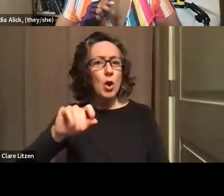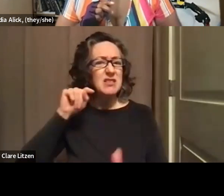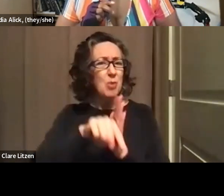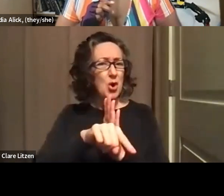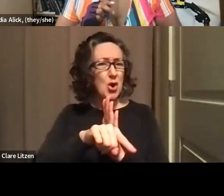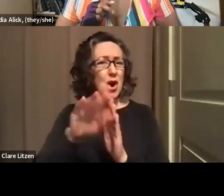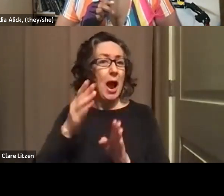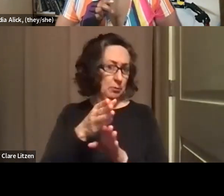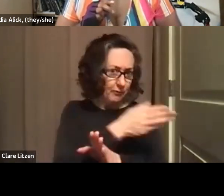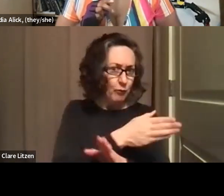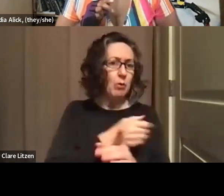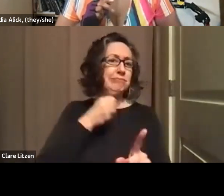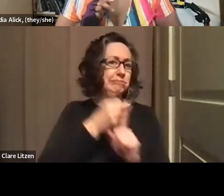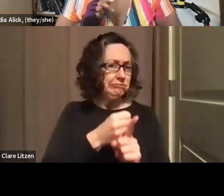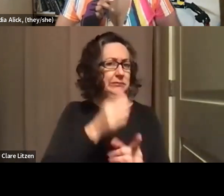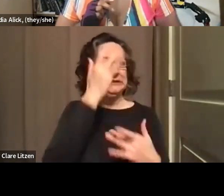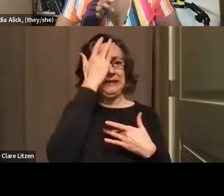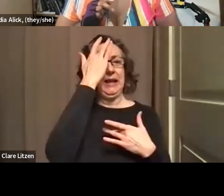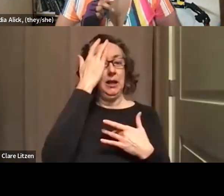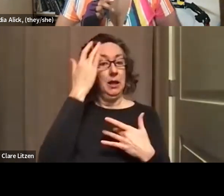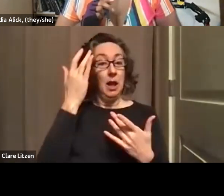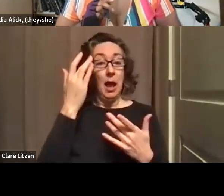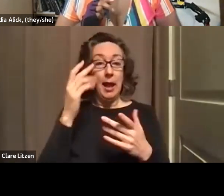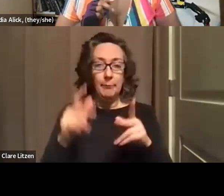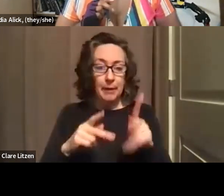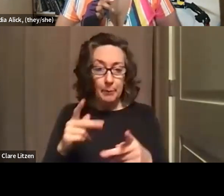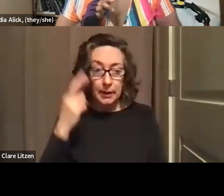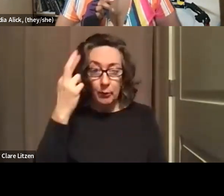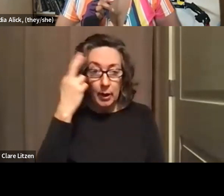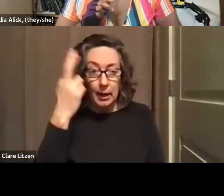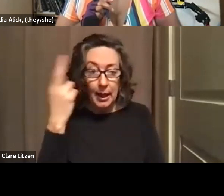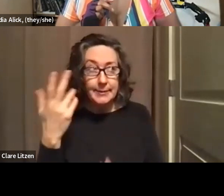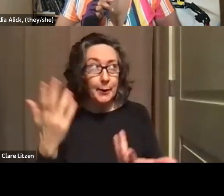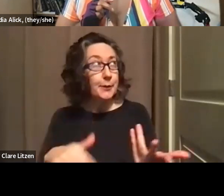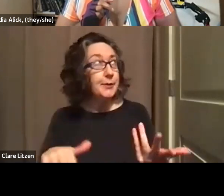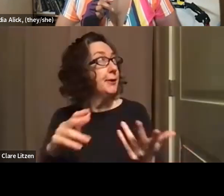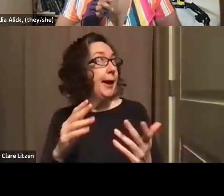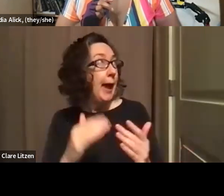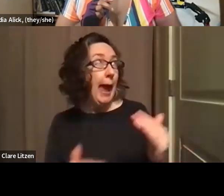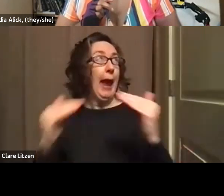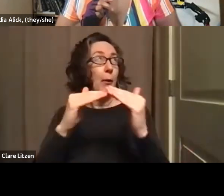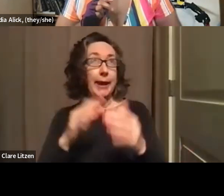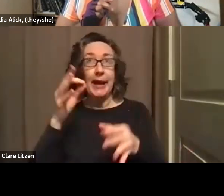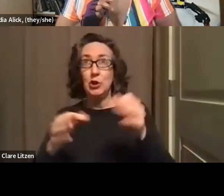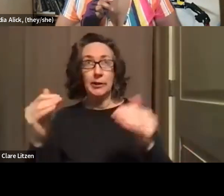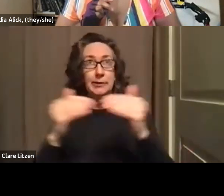This was before you know, anyone in America realized there was a problem with equity and justice.